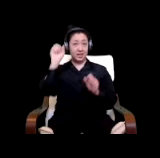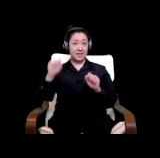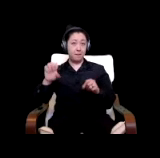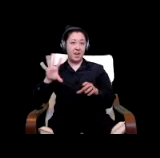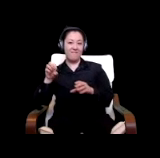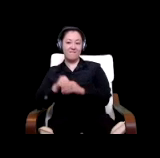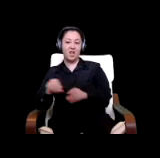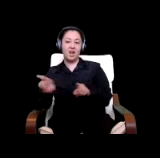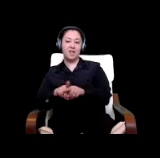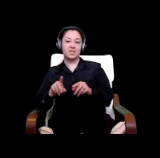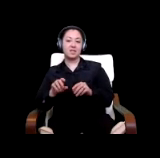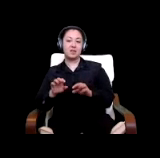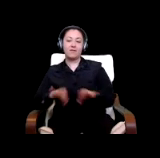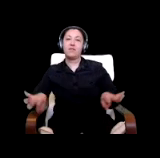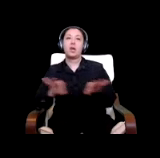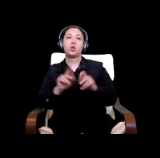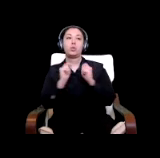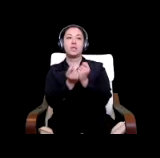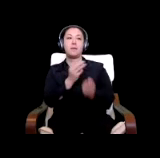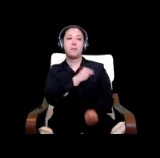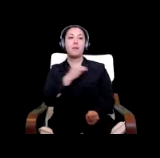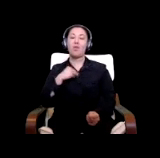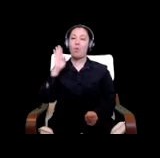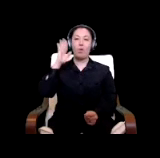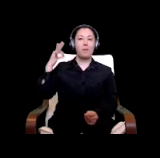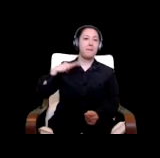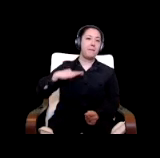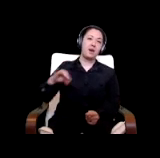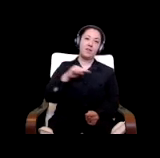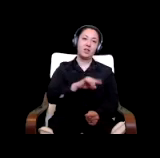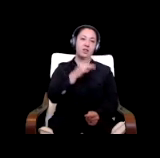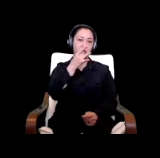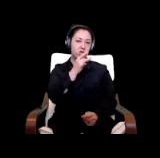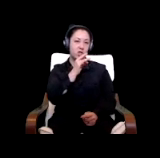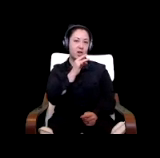that is going to benefit the child so much. Because they are the keeper of all the information